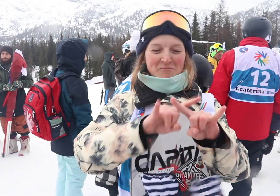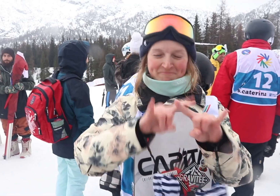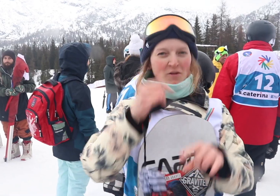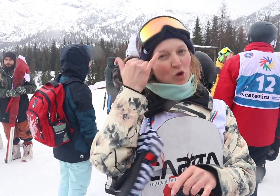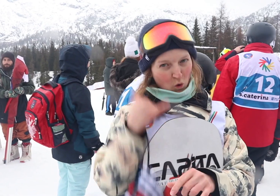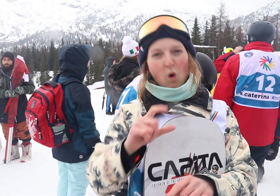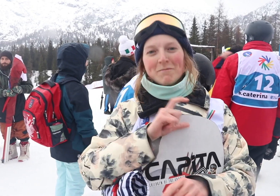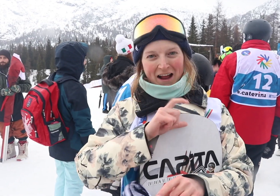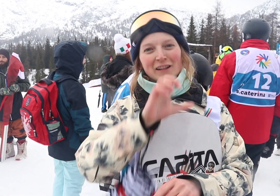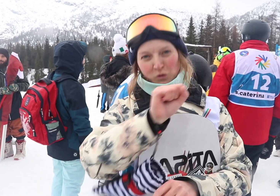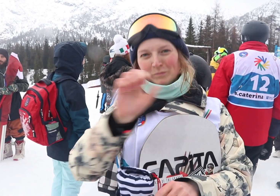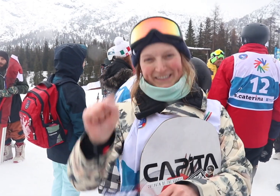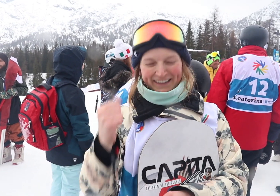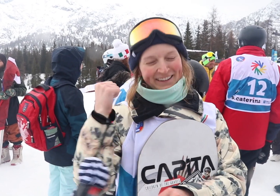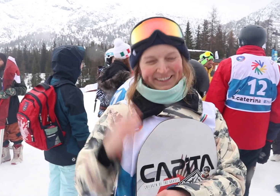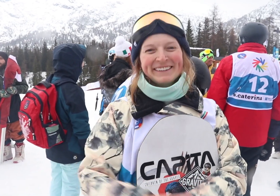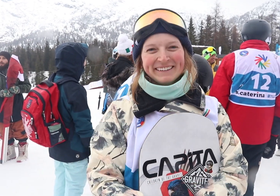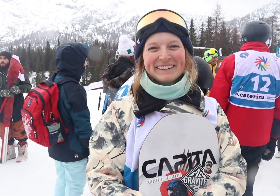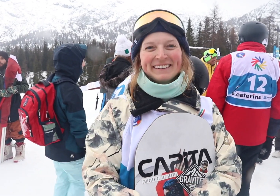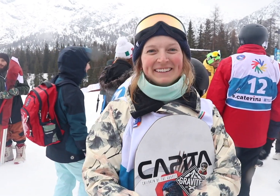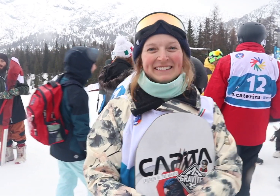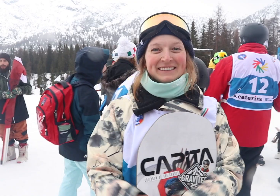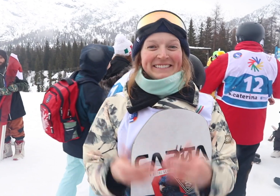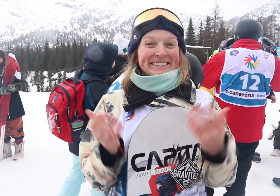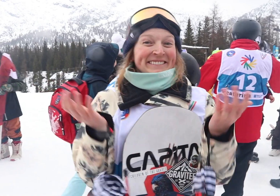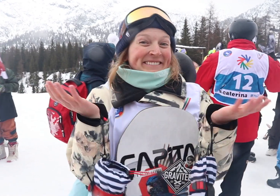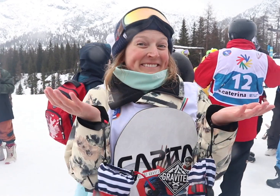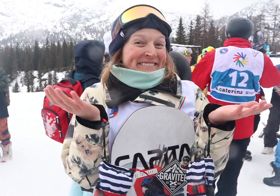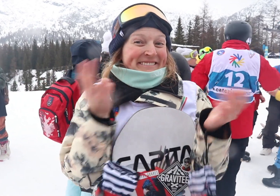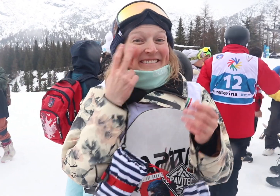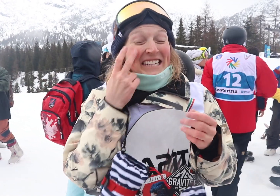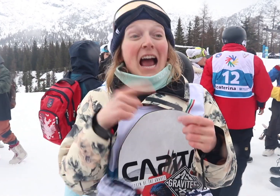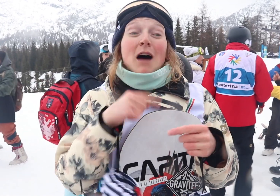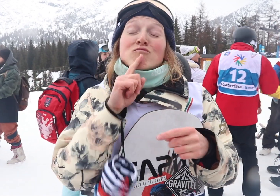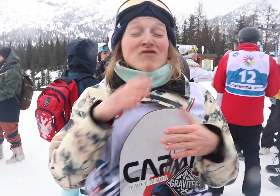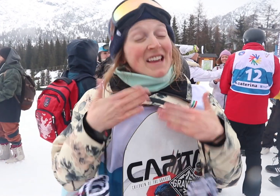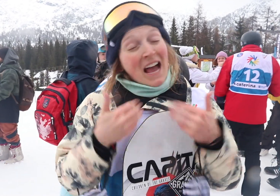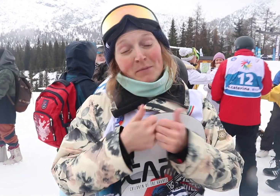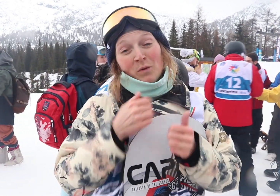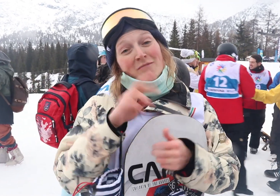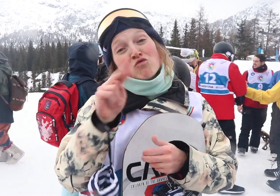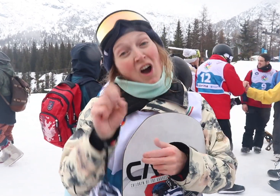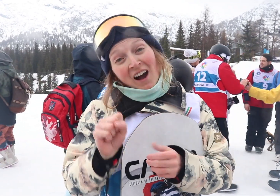In Sochi, I had a gold medal in slopestyle. We’ll see, but I’m really happy with my runs.